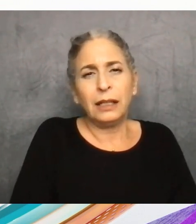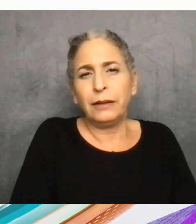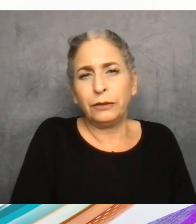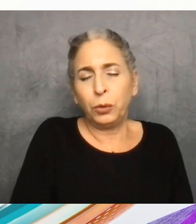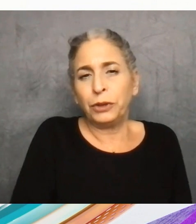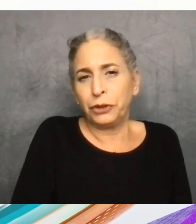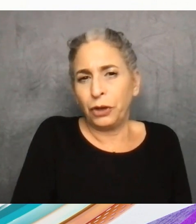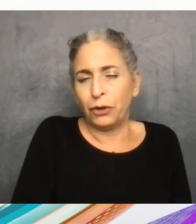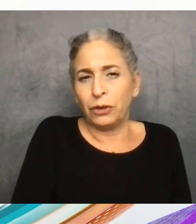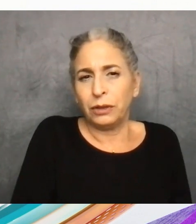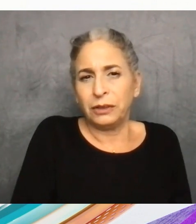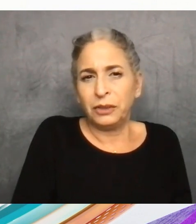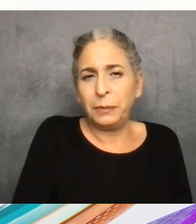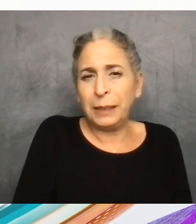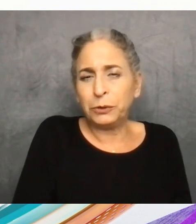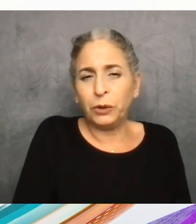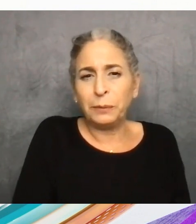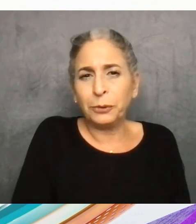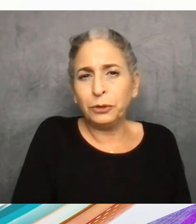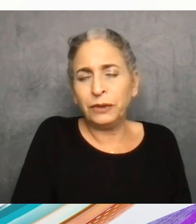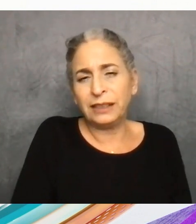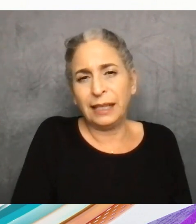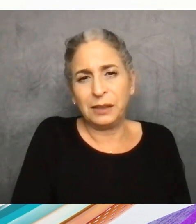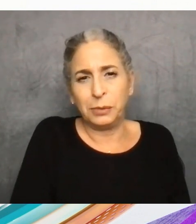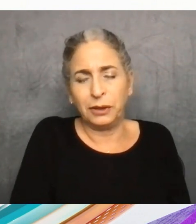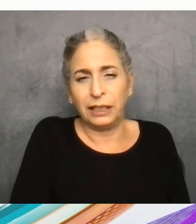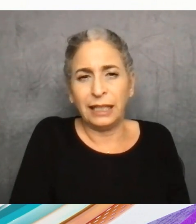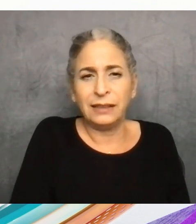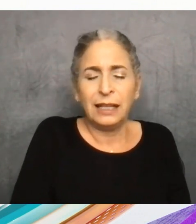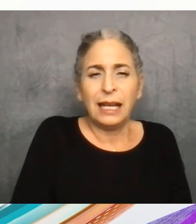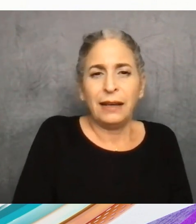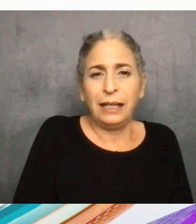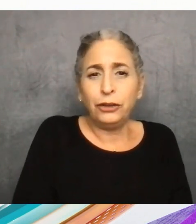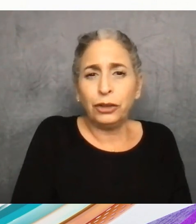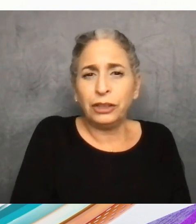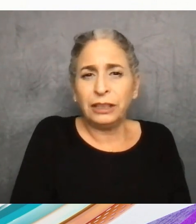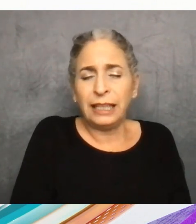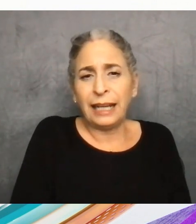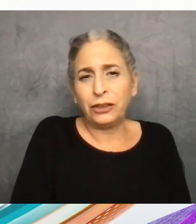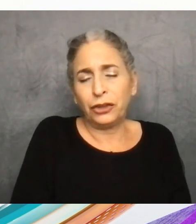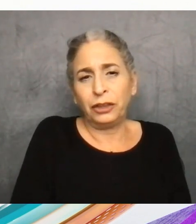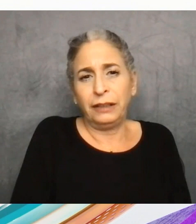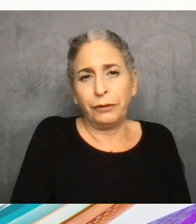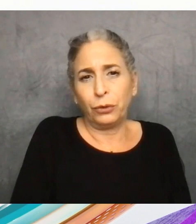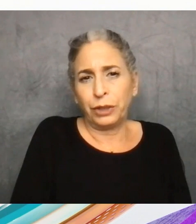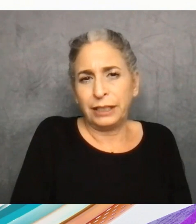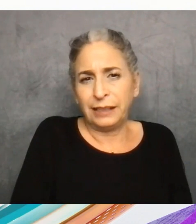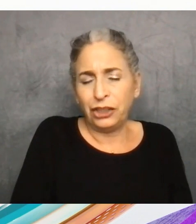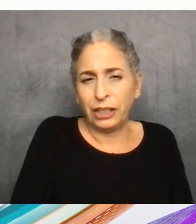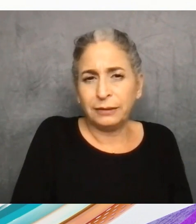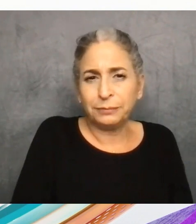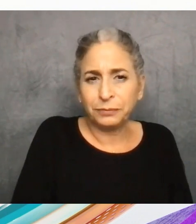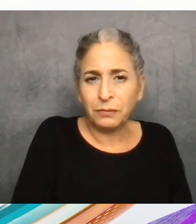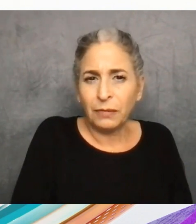towards a goal to be able to improve accessibility internally and externally of their organization.